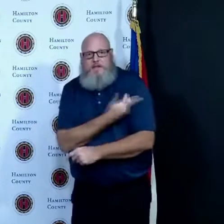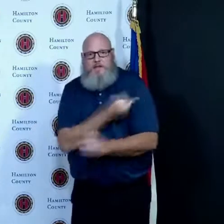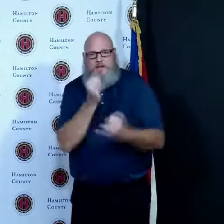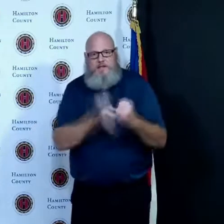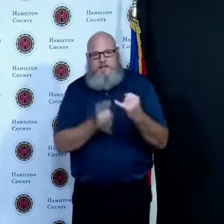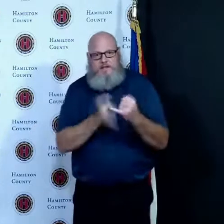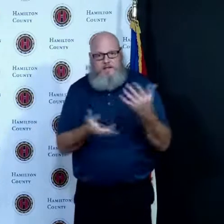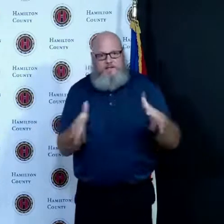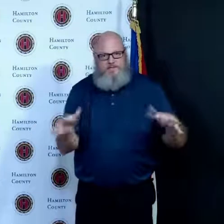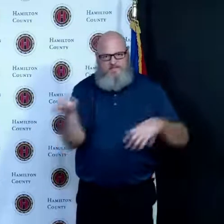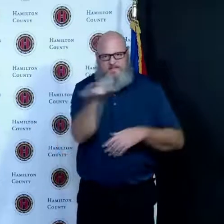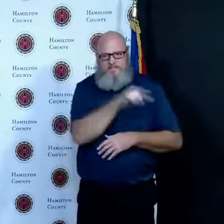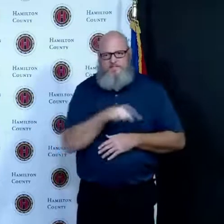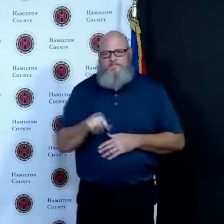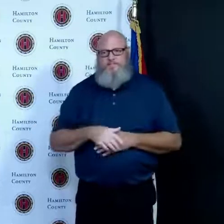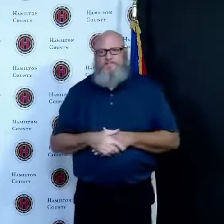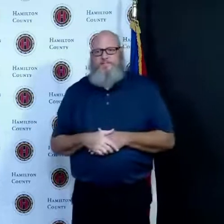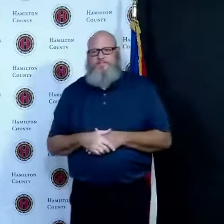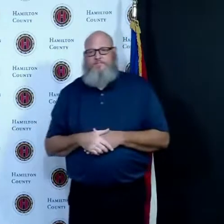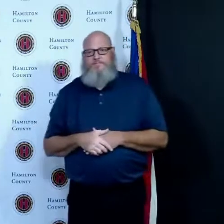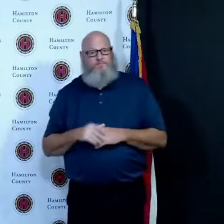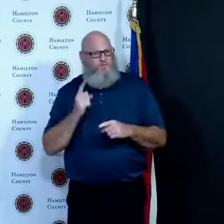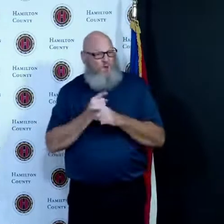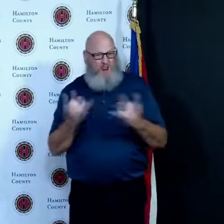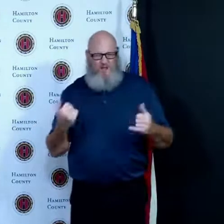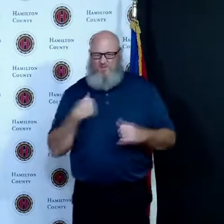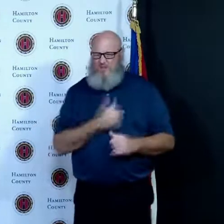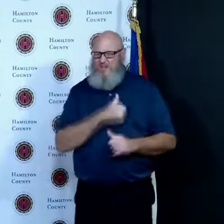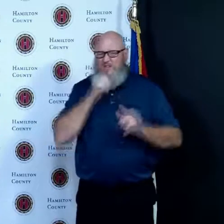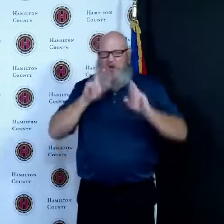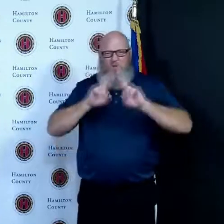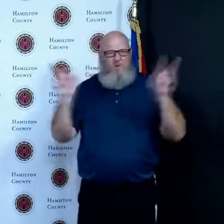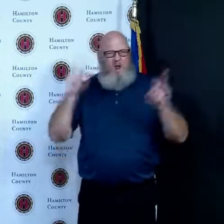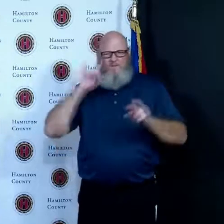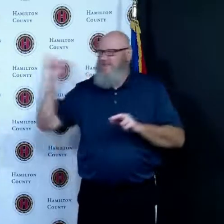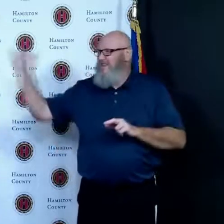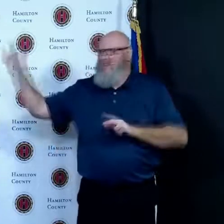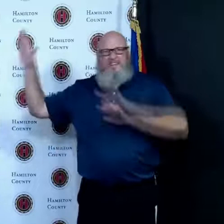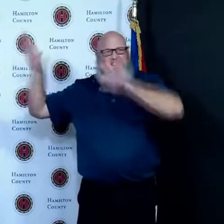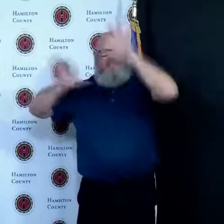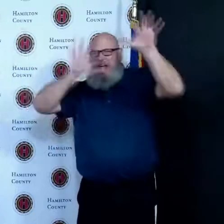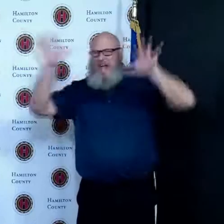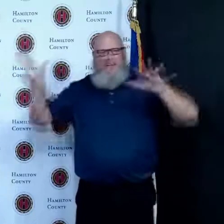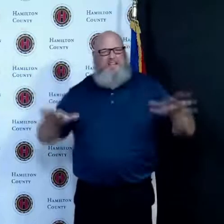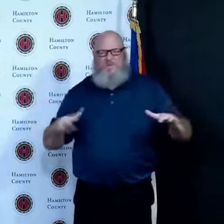it over to Greg I don't mean to be so dramatic but it is dramatic I mean people are so anxious